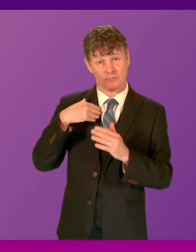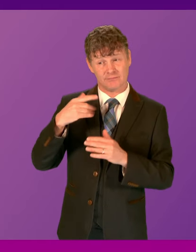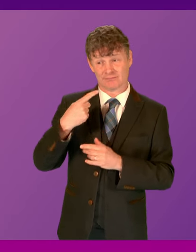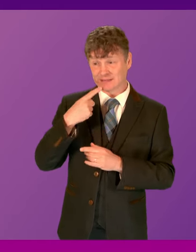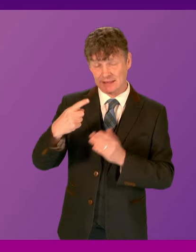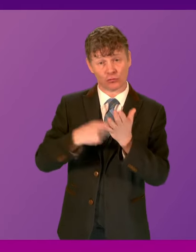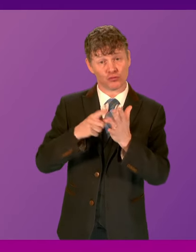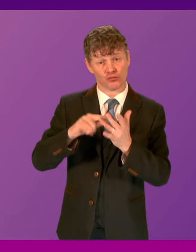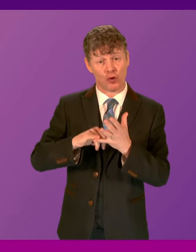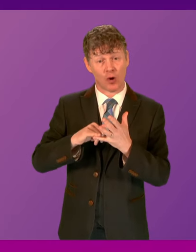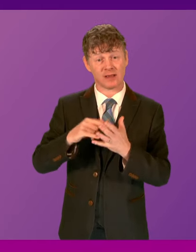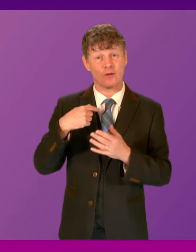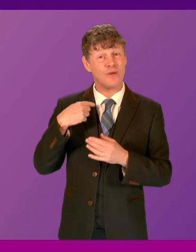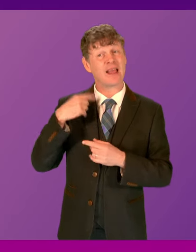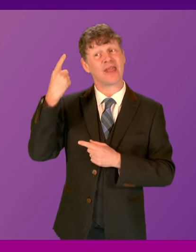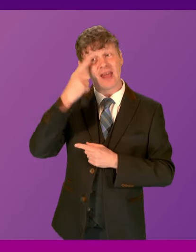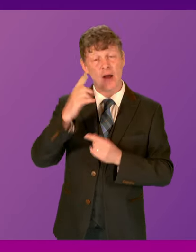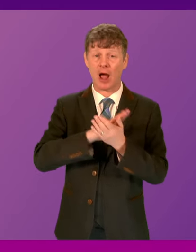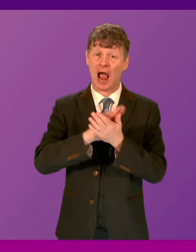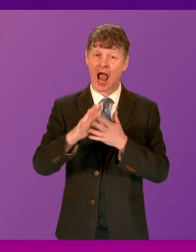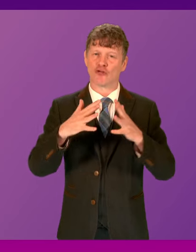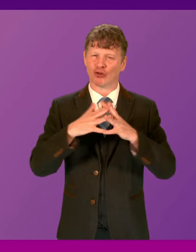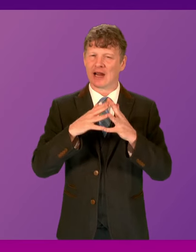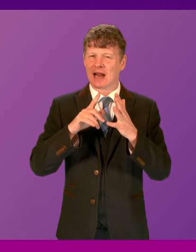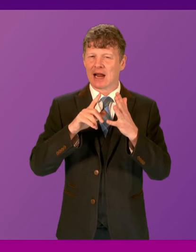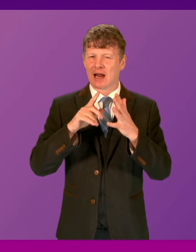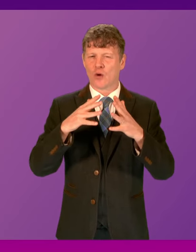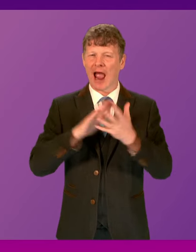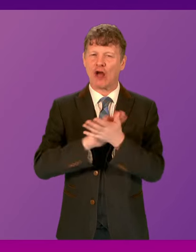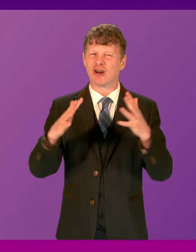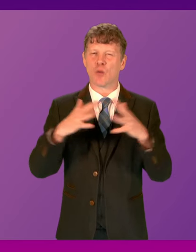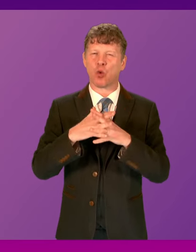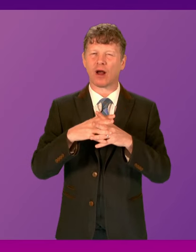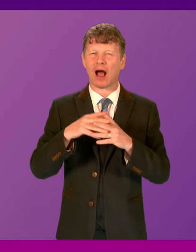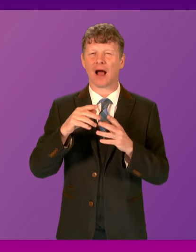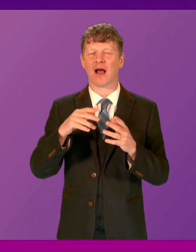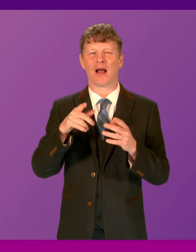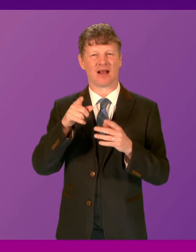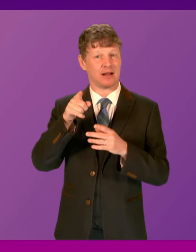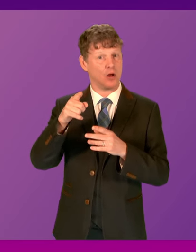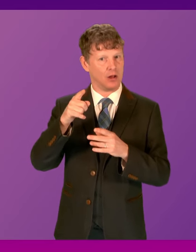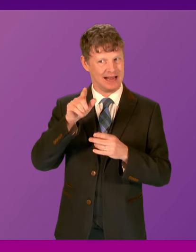people like Henry Wuga, on whom he started his question, unite in standing up to and